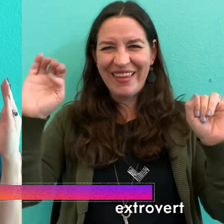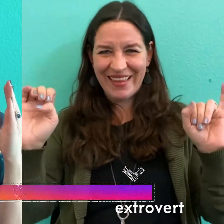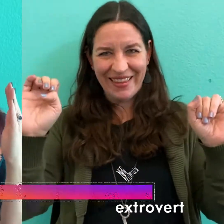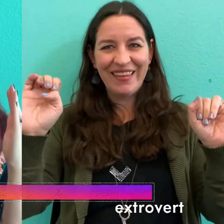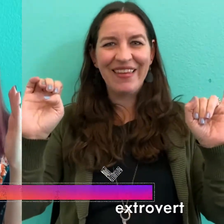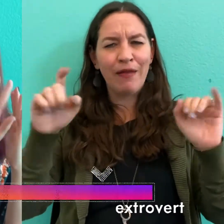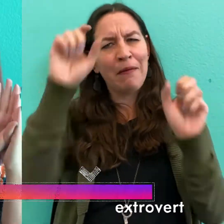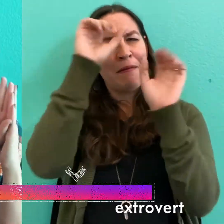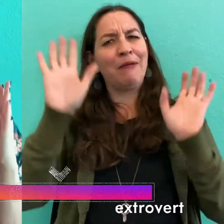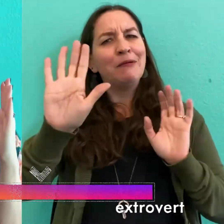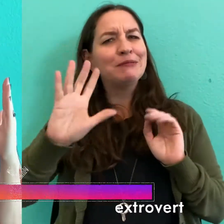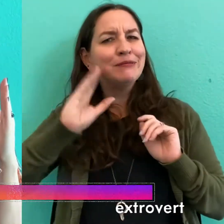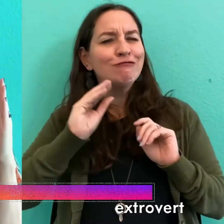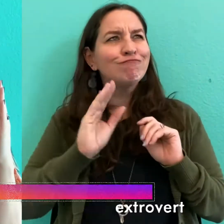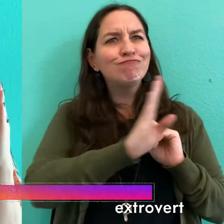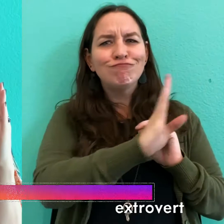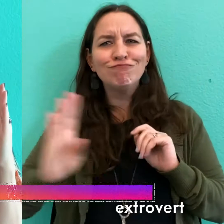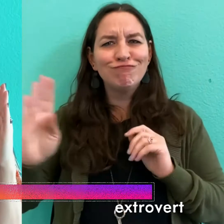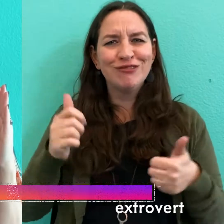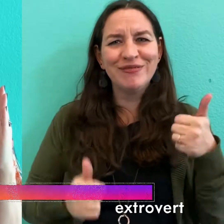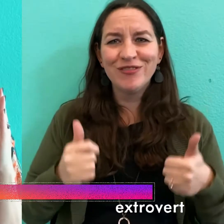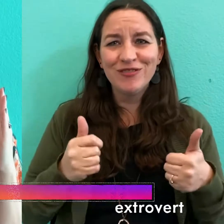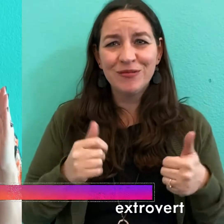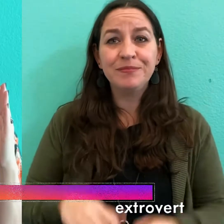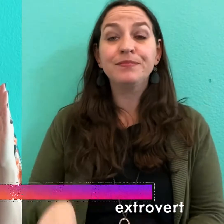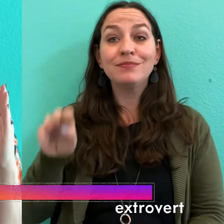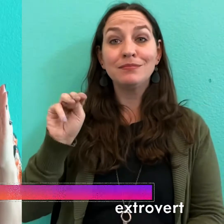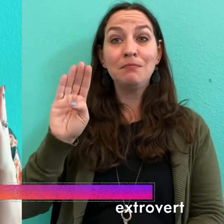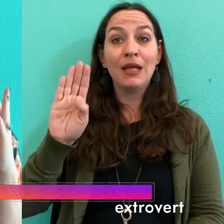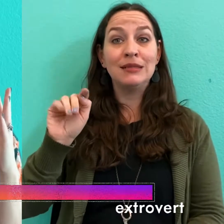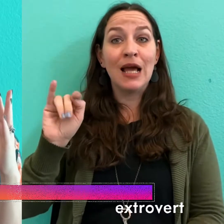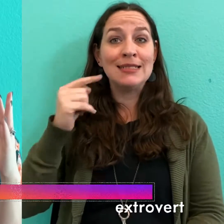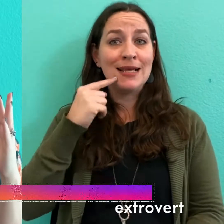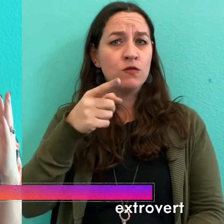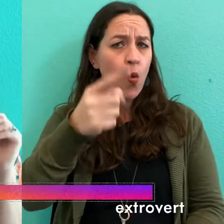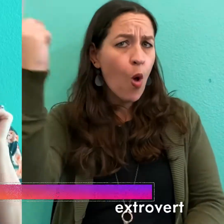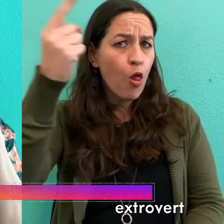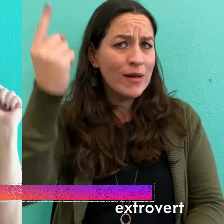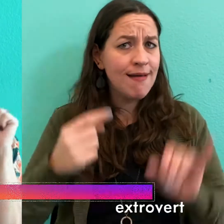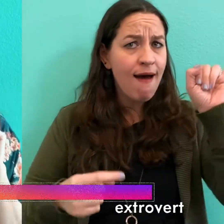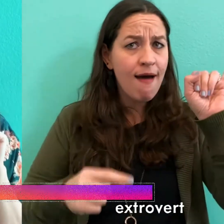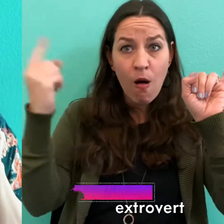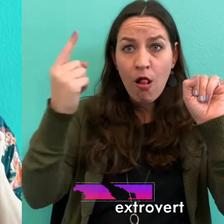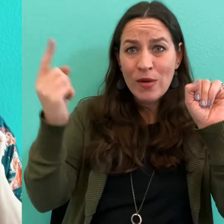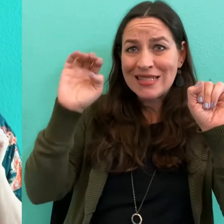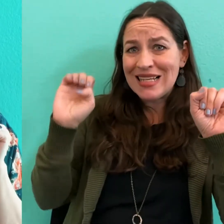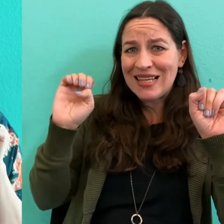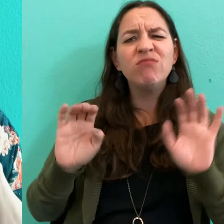and then there's a whole range of experiences in between. So the Myers Briggs isn't trying to tell you, oh, you're an I or an E, it's trying